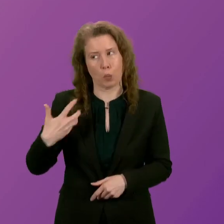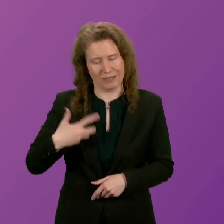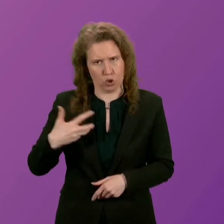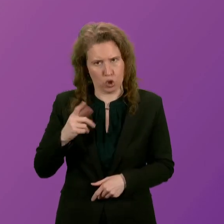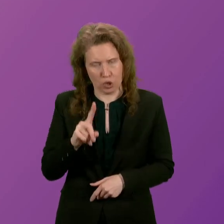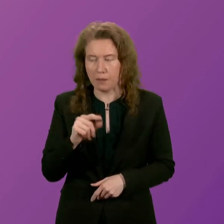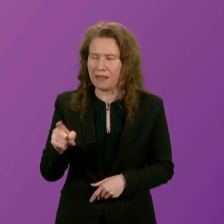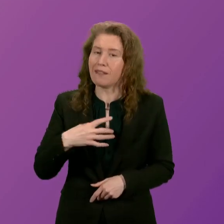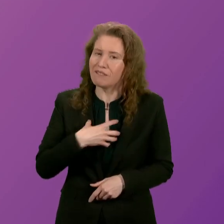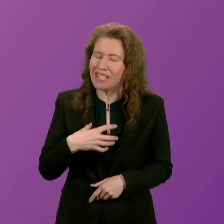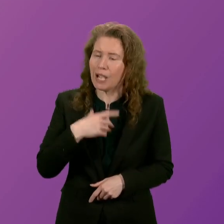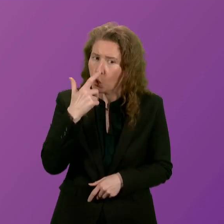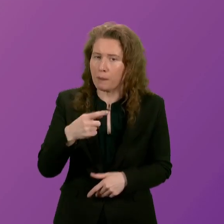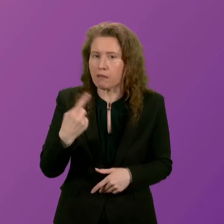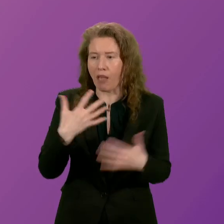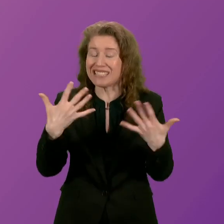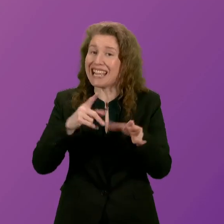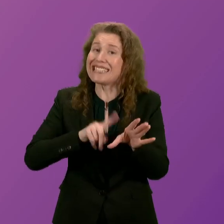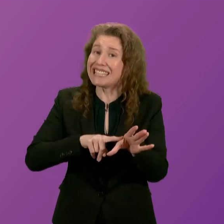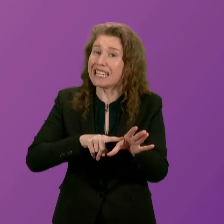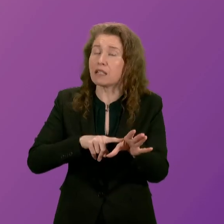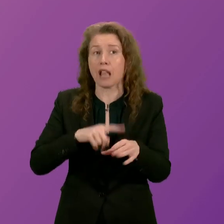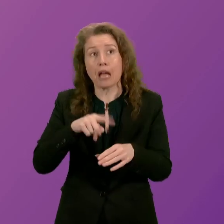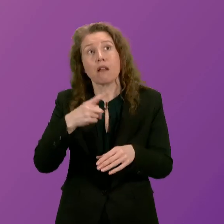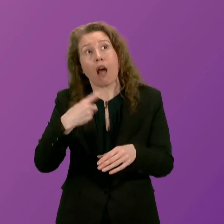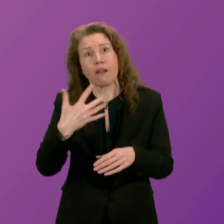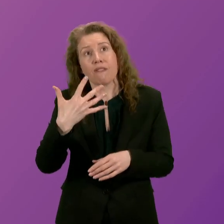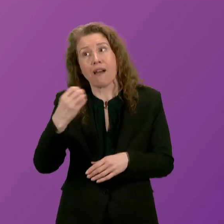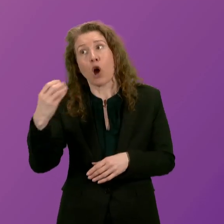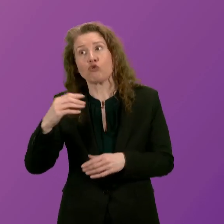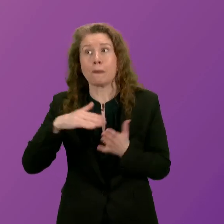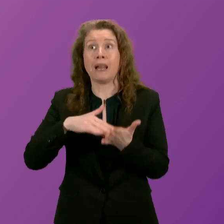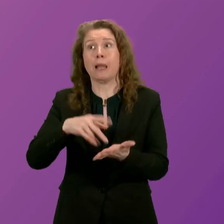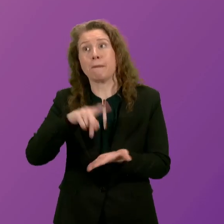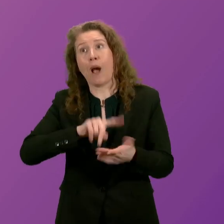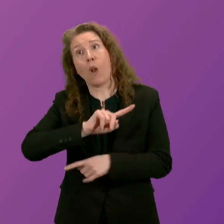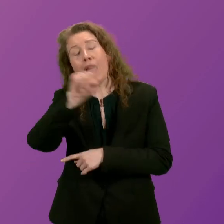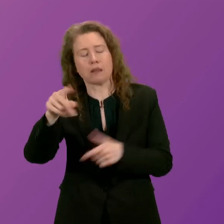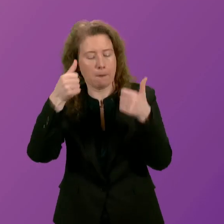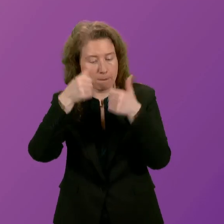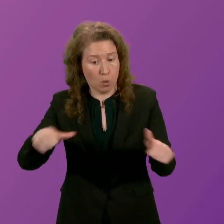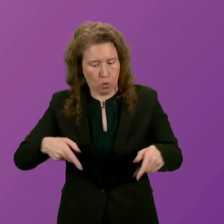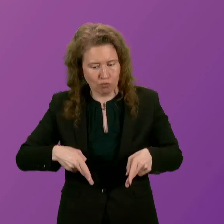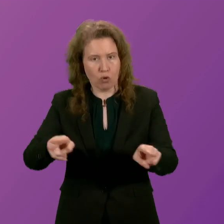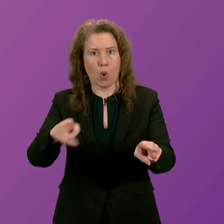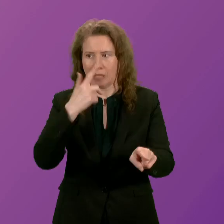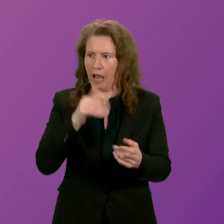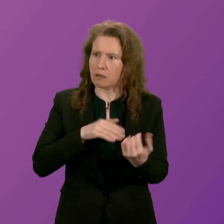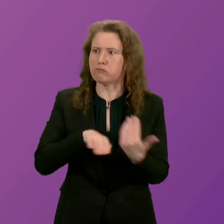they fear that it could be another decade and £500 million before the road is actually usable.